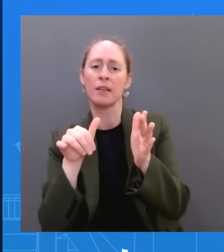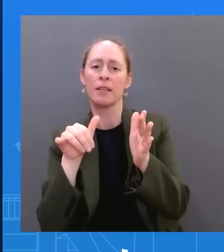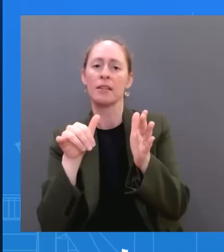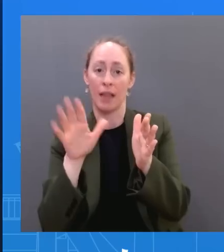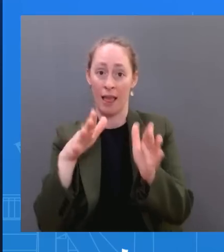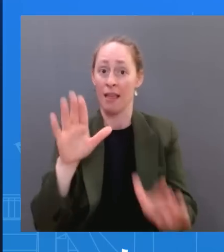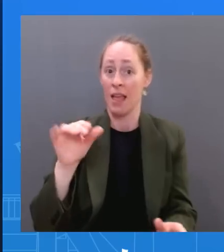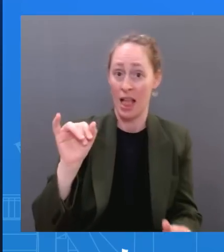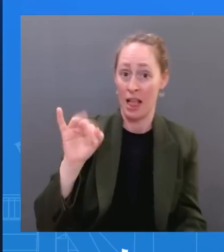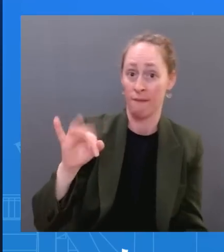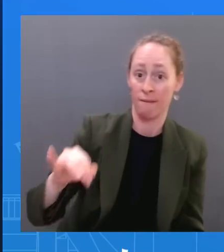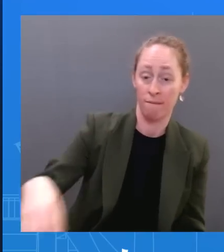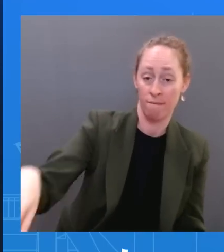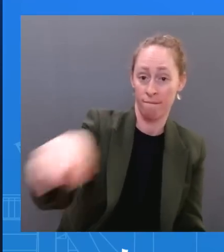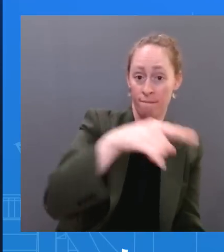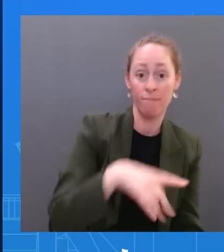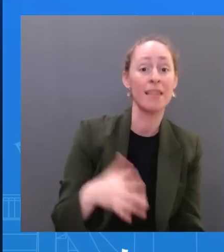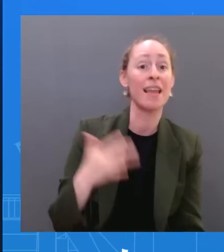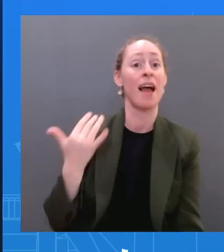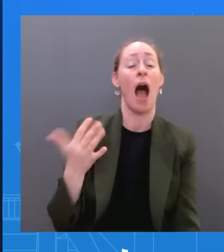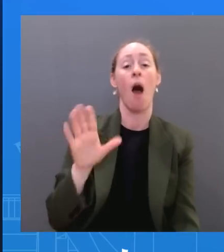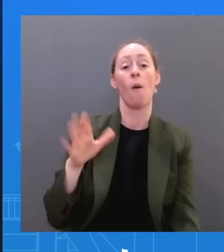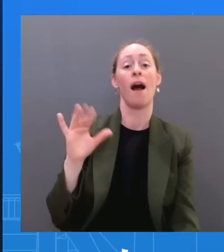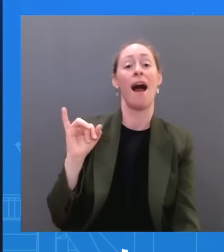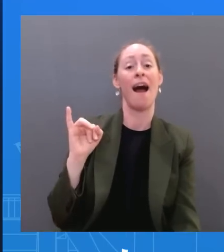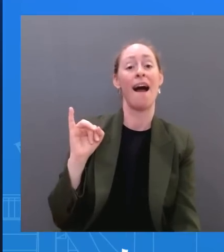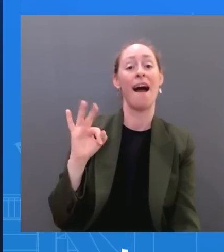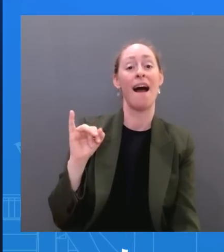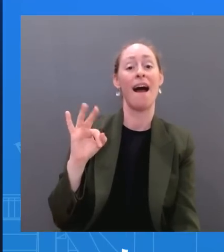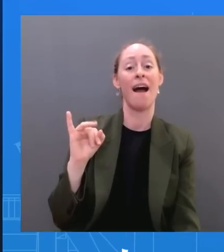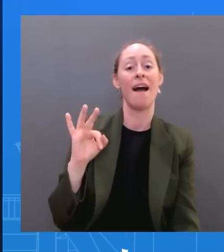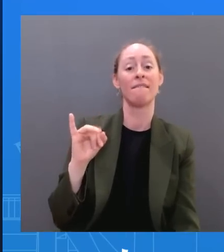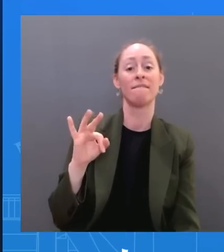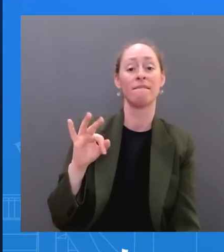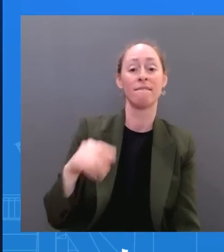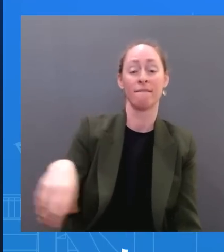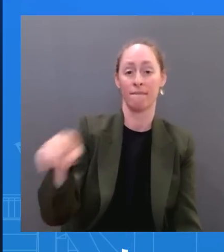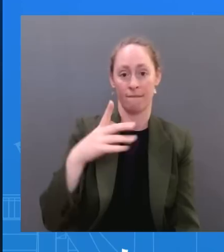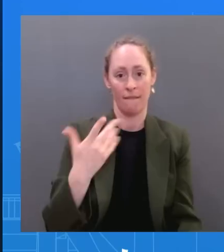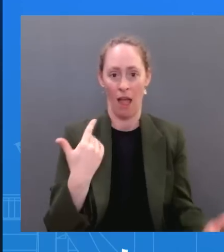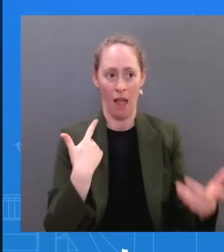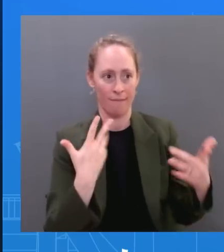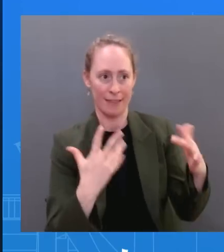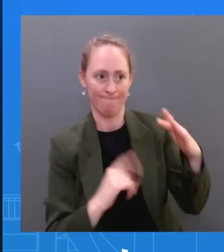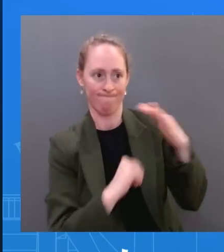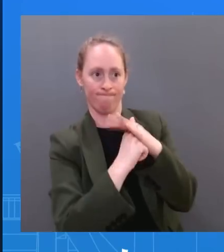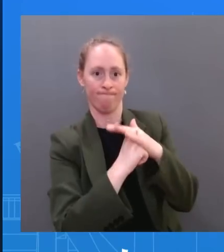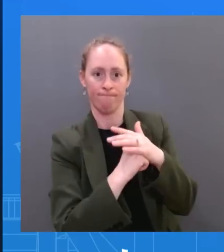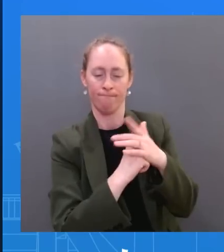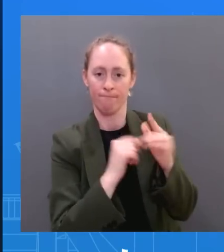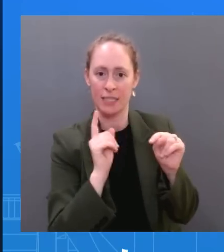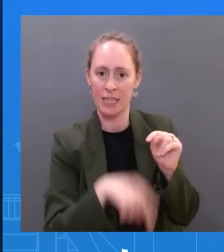and it is a substantial denial of revenue to Russia in terms of their ability to sell oil, that is not the failure of sanctions;